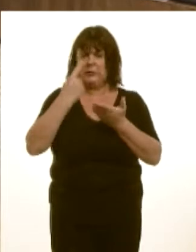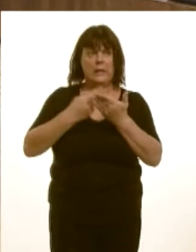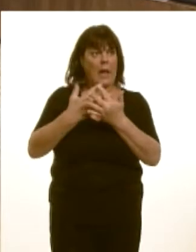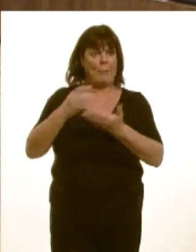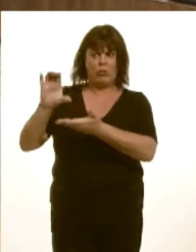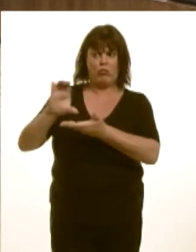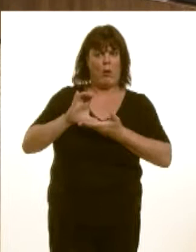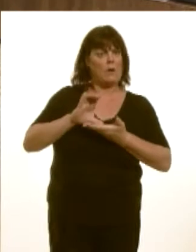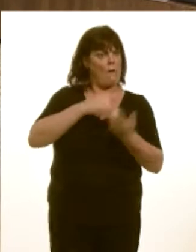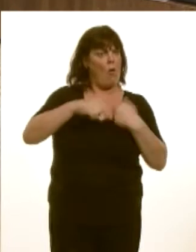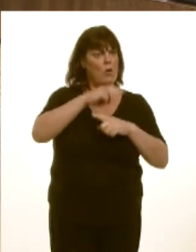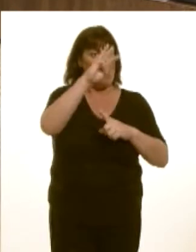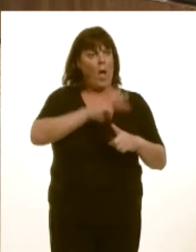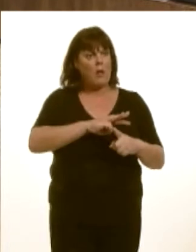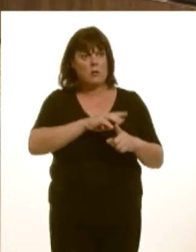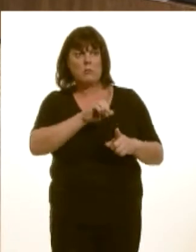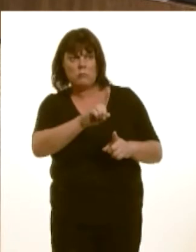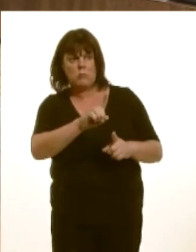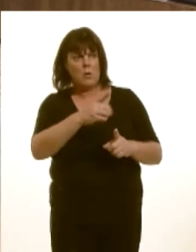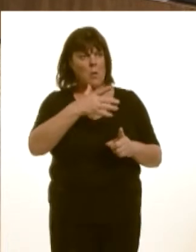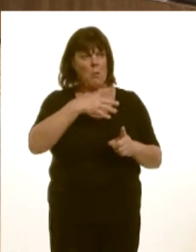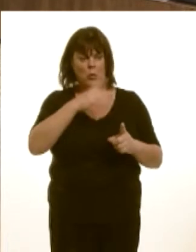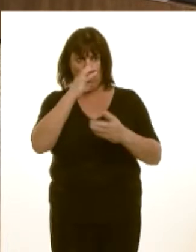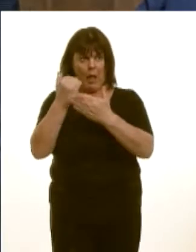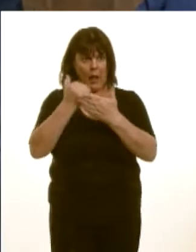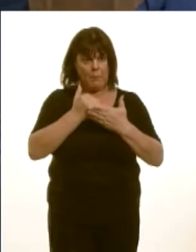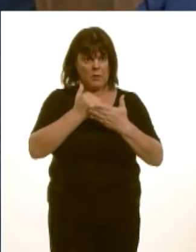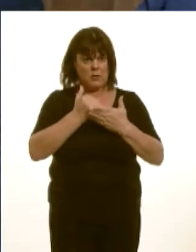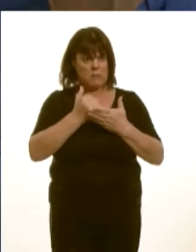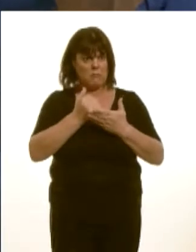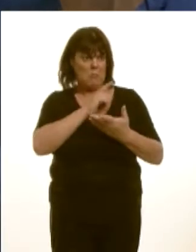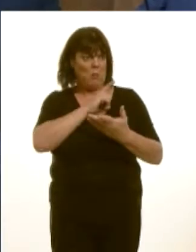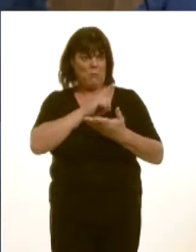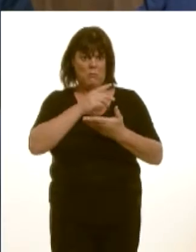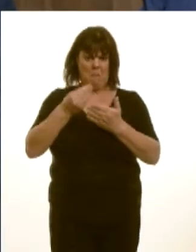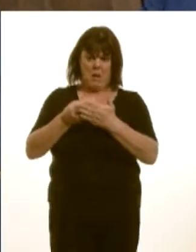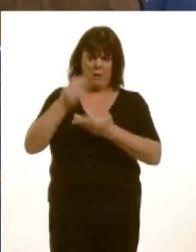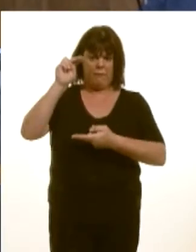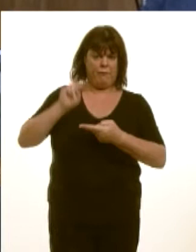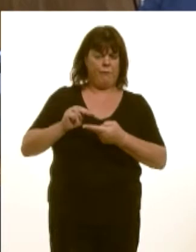to deal with the issue of underfunding in Wales? He keeps on saying—. Well, he called it ‘bellyaching’ at one point.